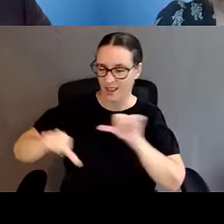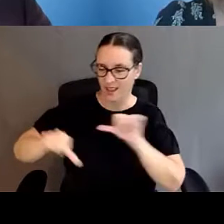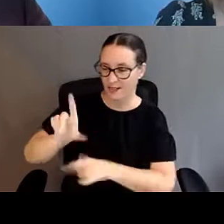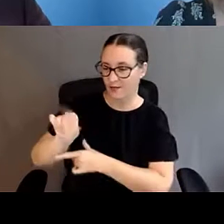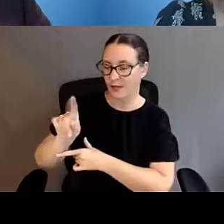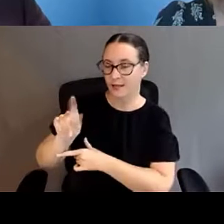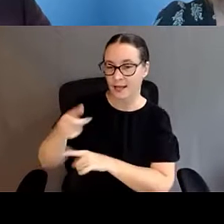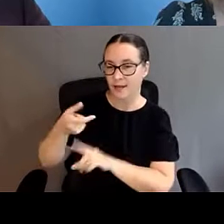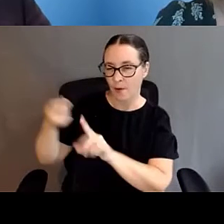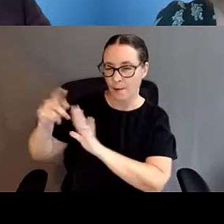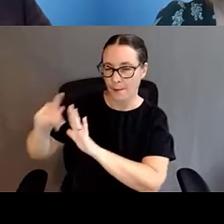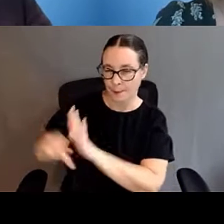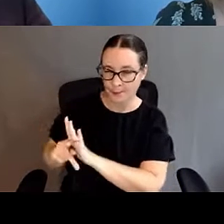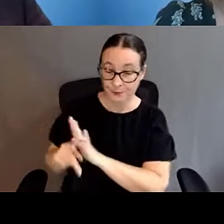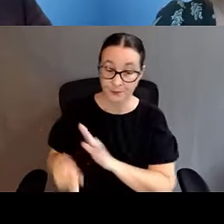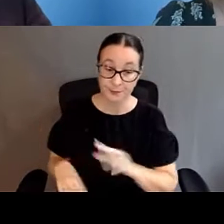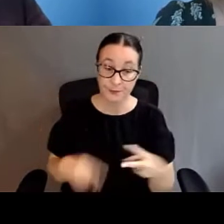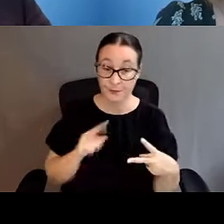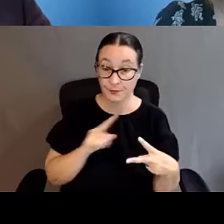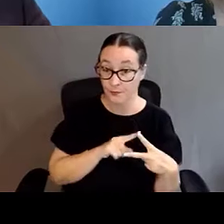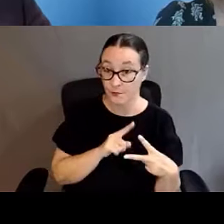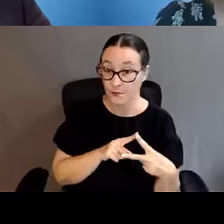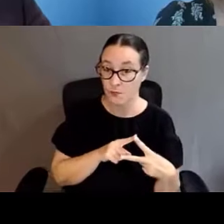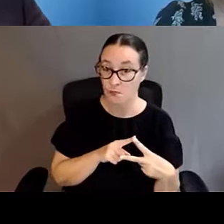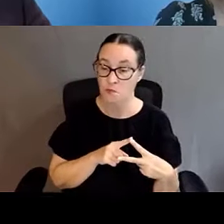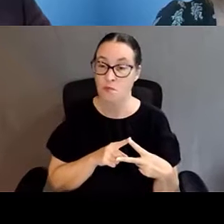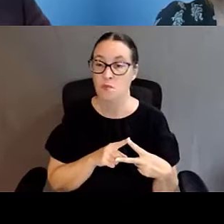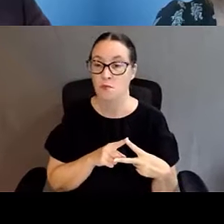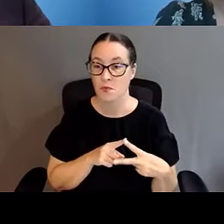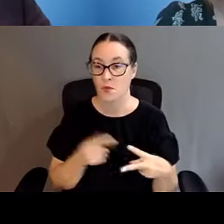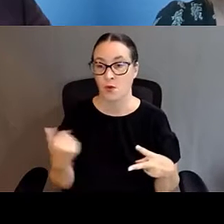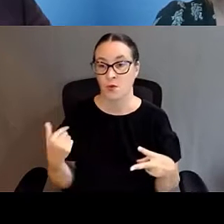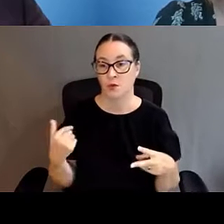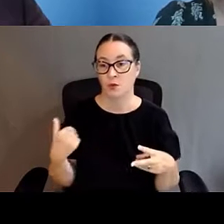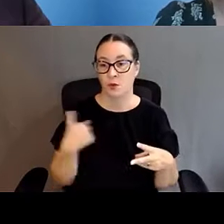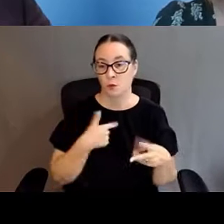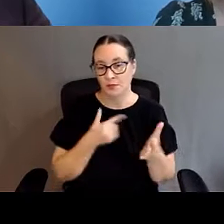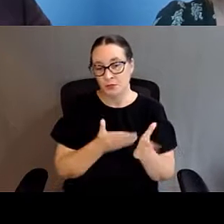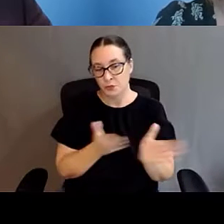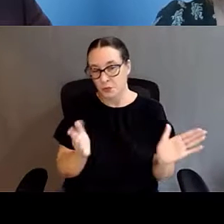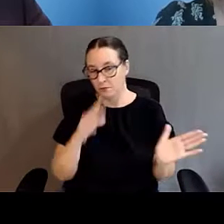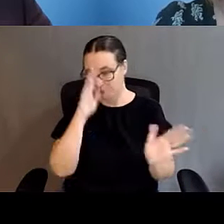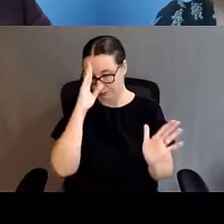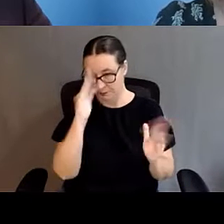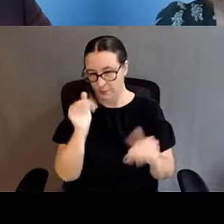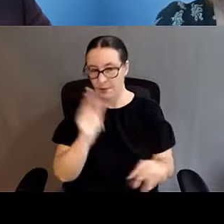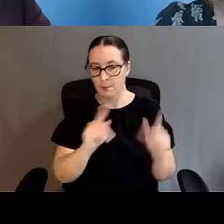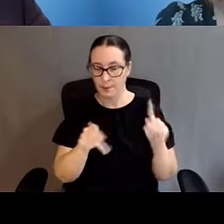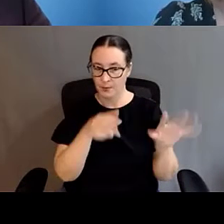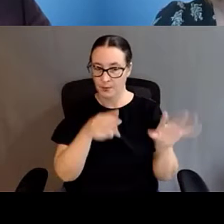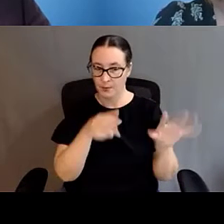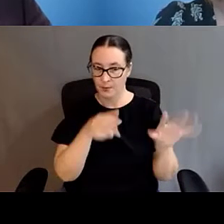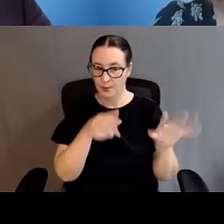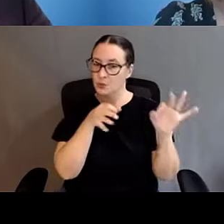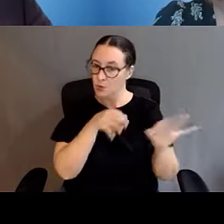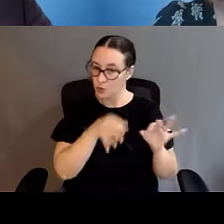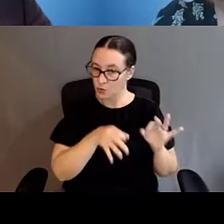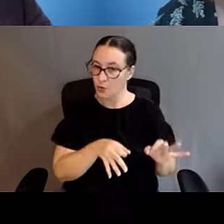So in the first case, we would, generally speaking, expect people to describe sort of anticipated standards